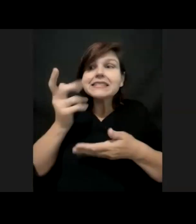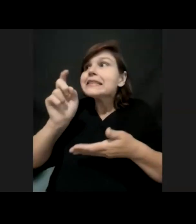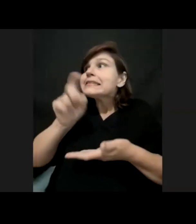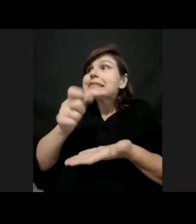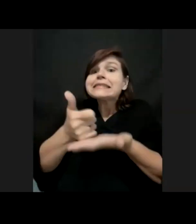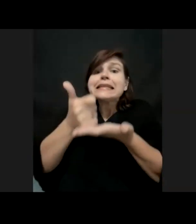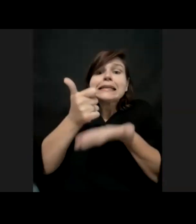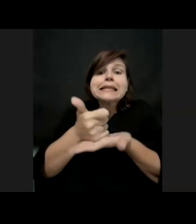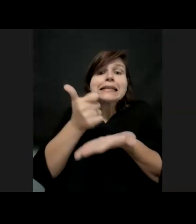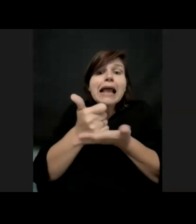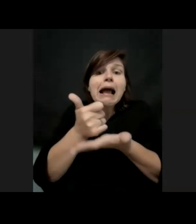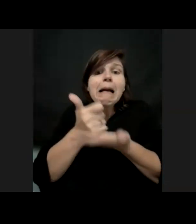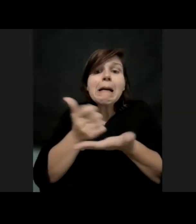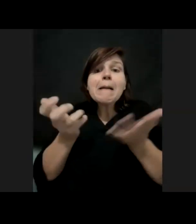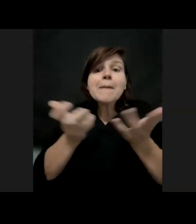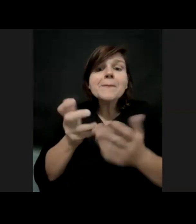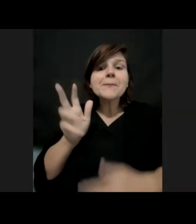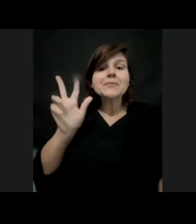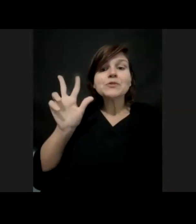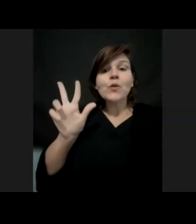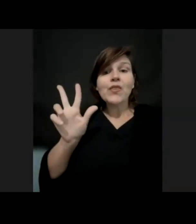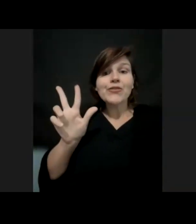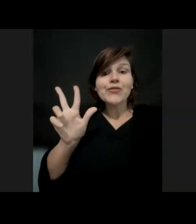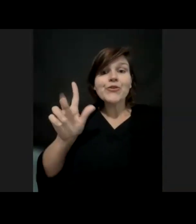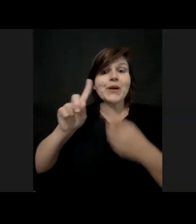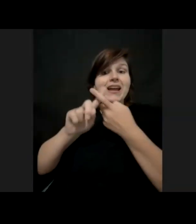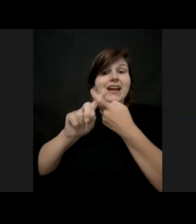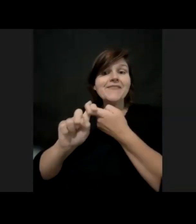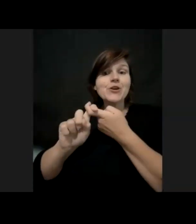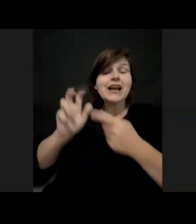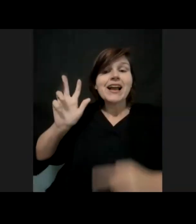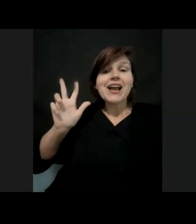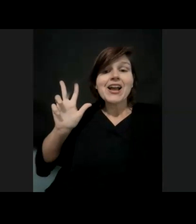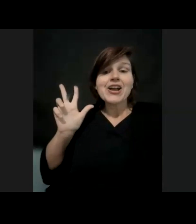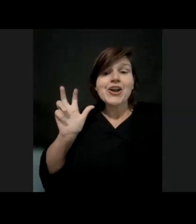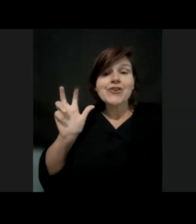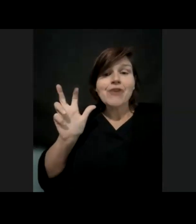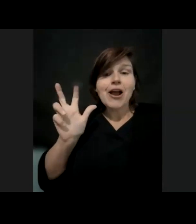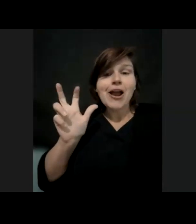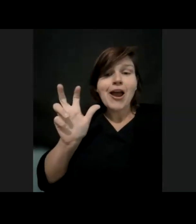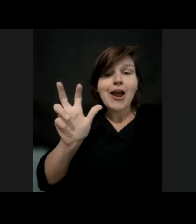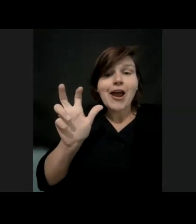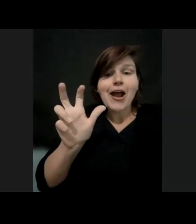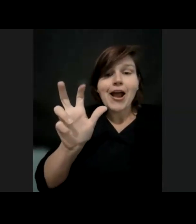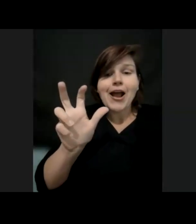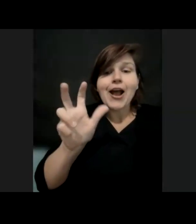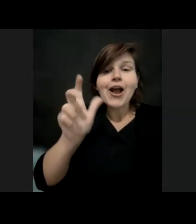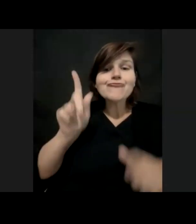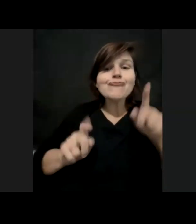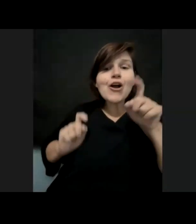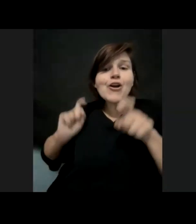The three friends ran down to the river as fast as they could. Run, run, run, run, run, run!